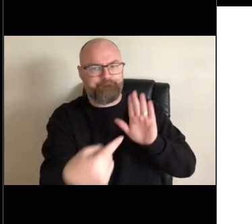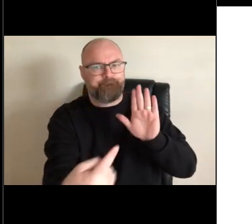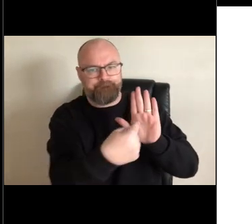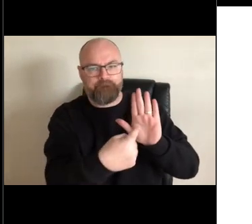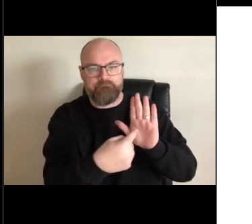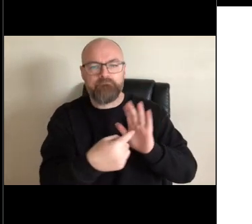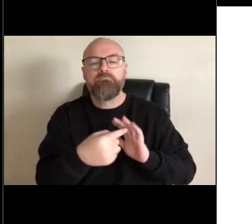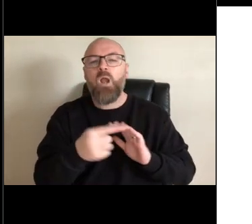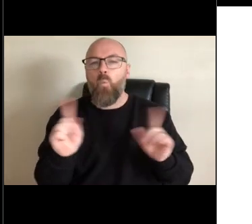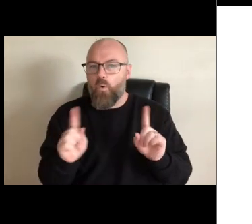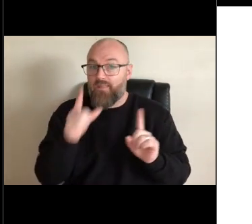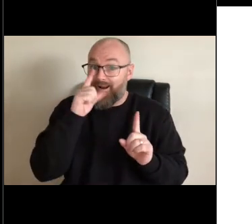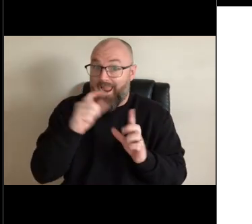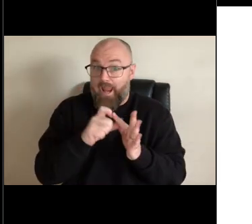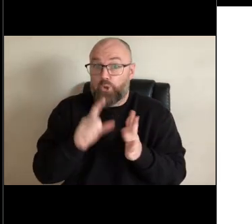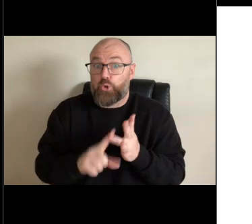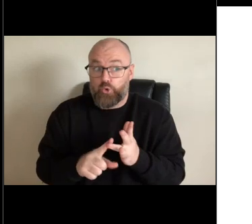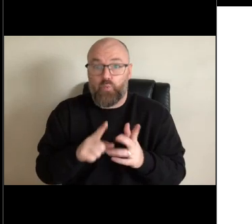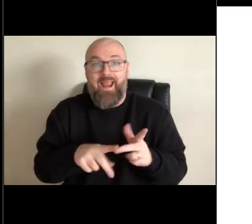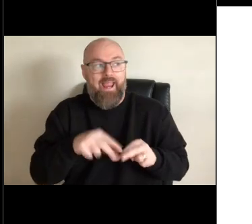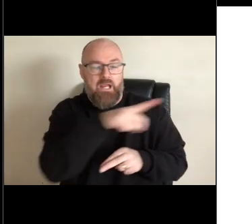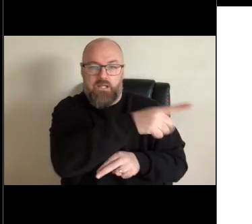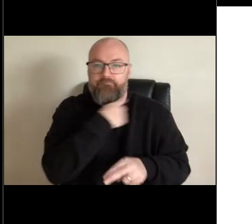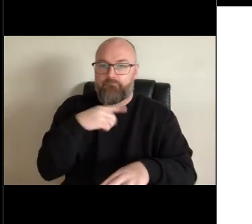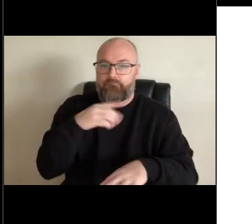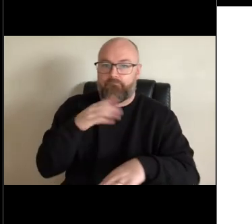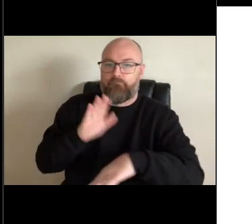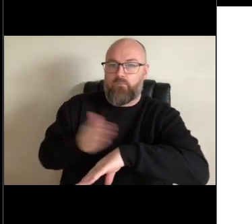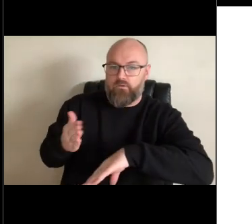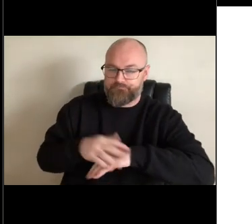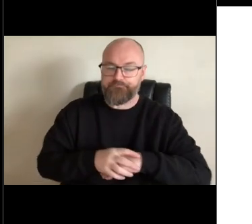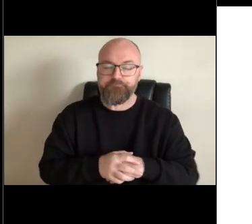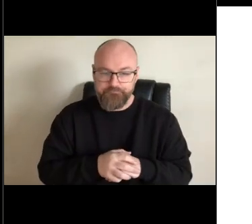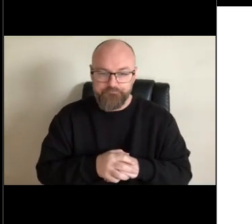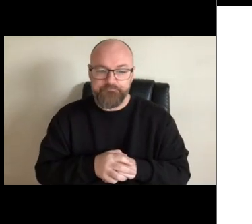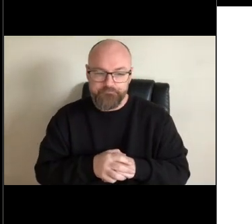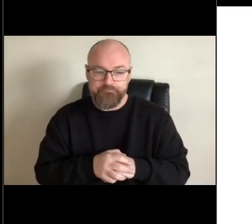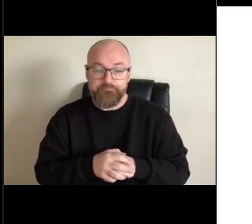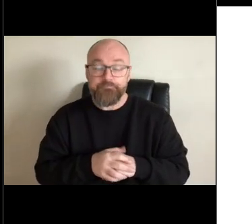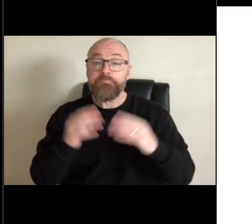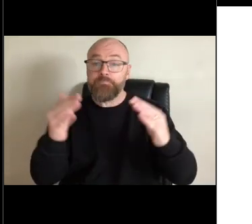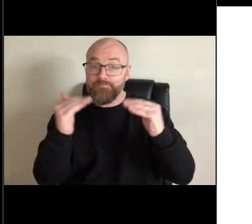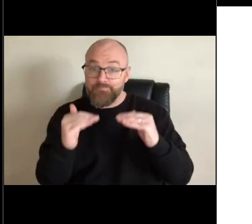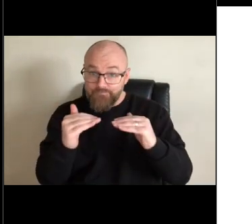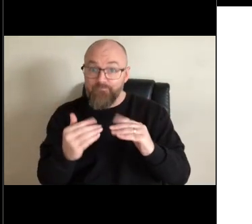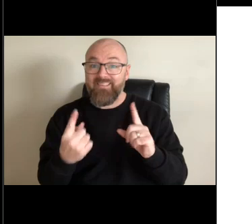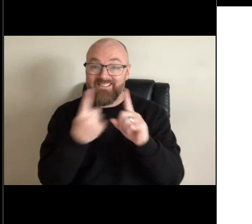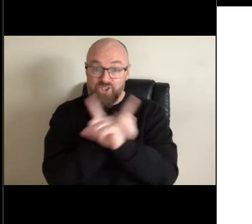when those orders are not complied with there's some changes to what independent children's